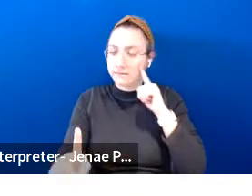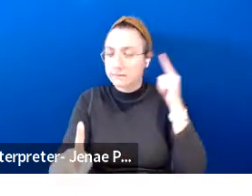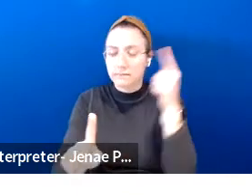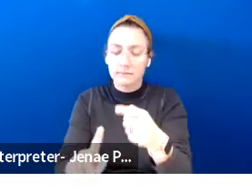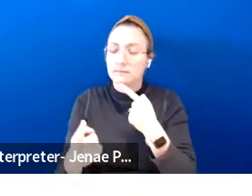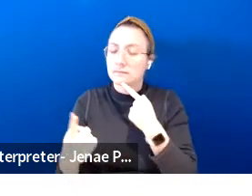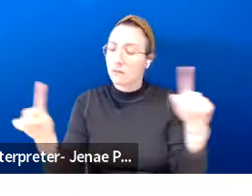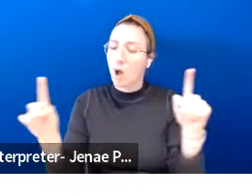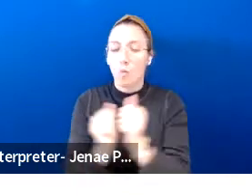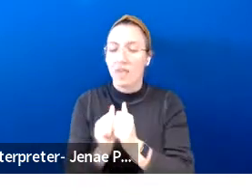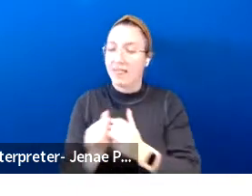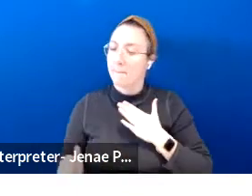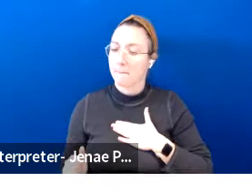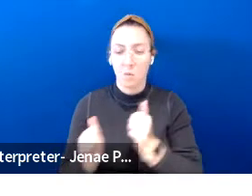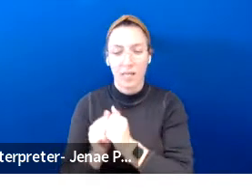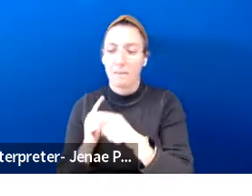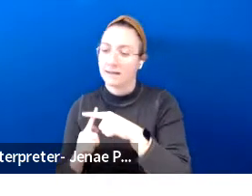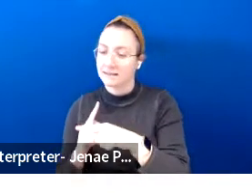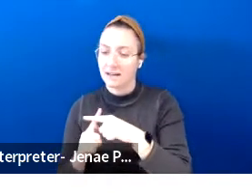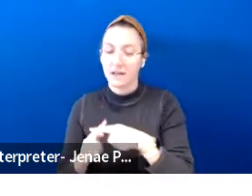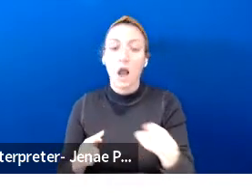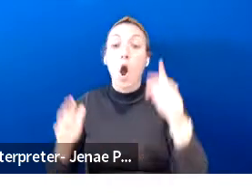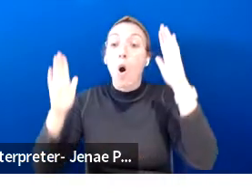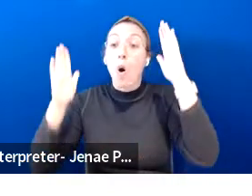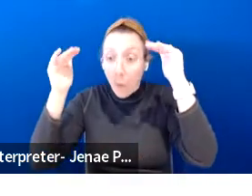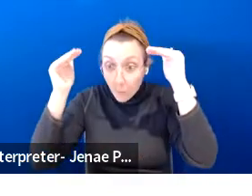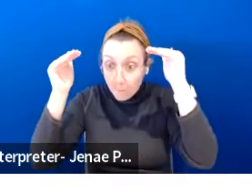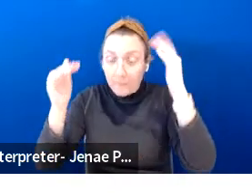And hope does hope includes that with with your